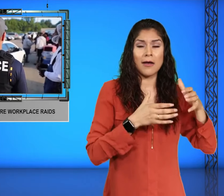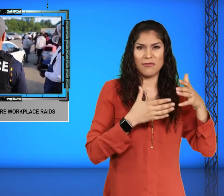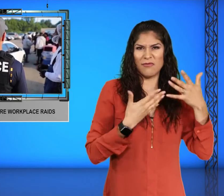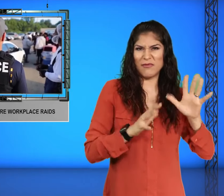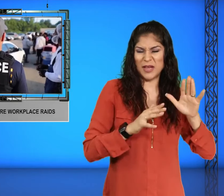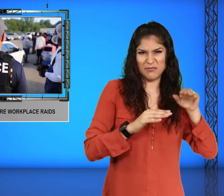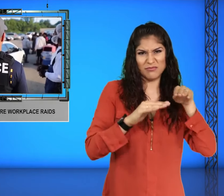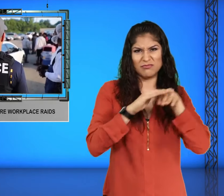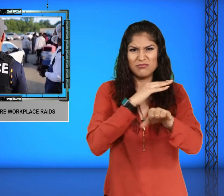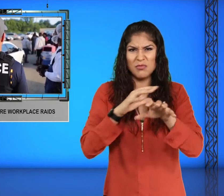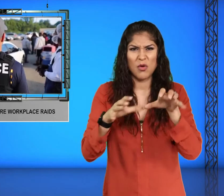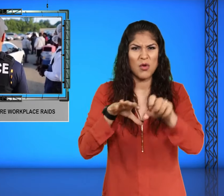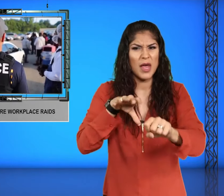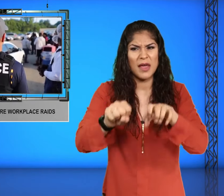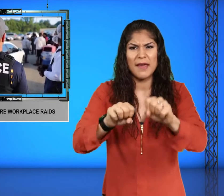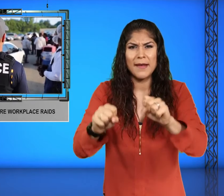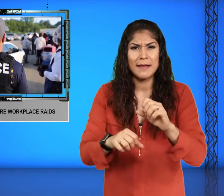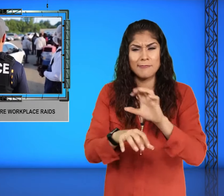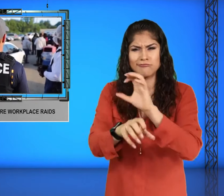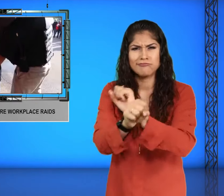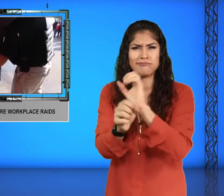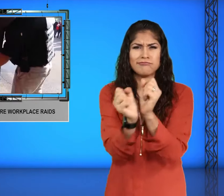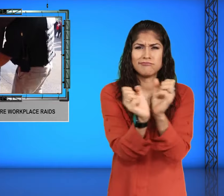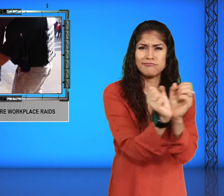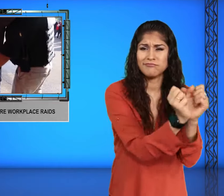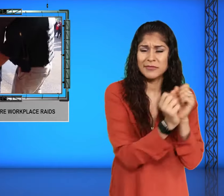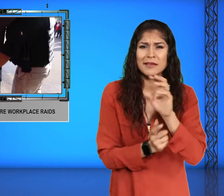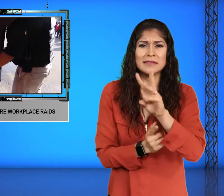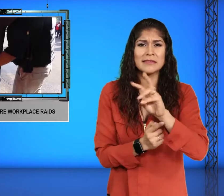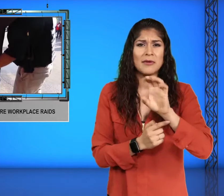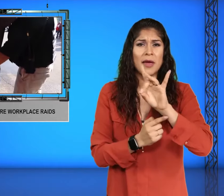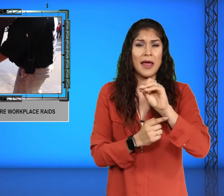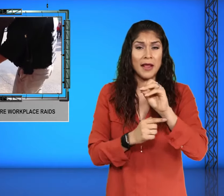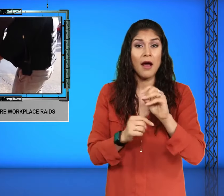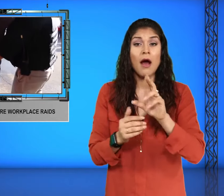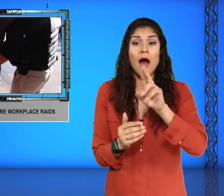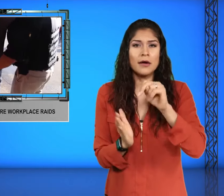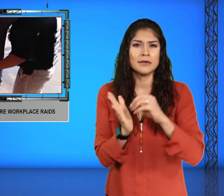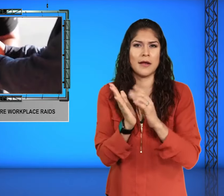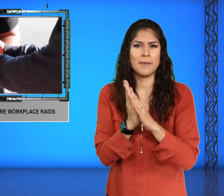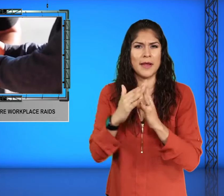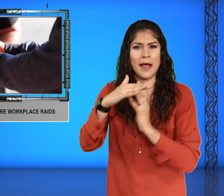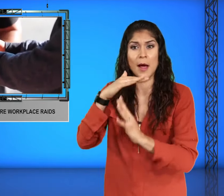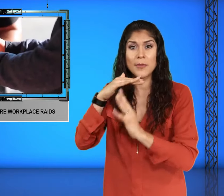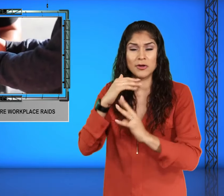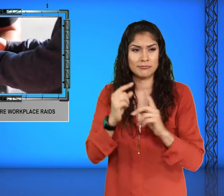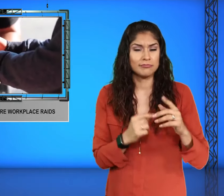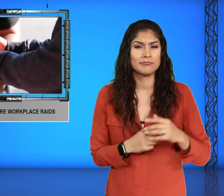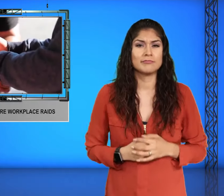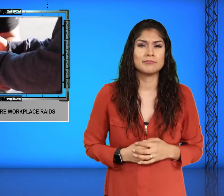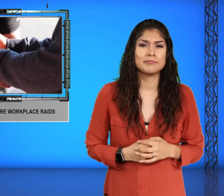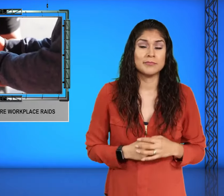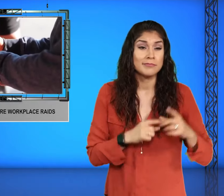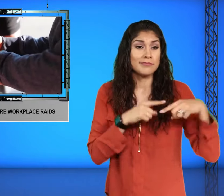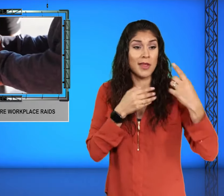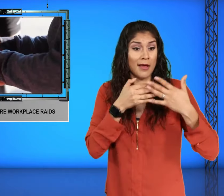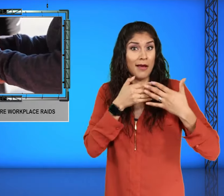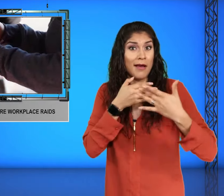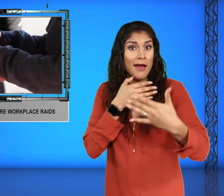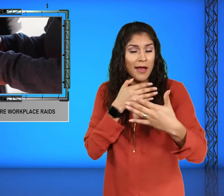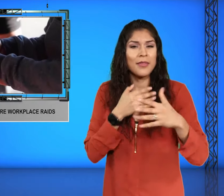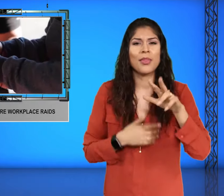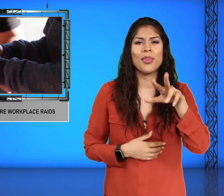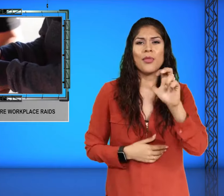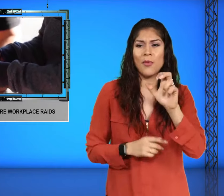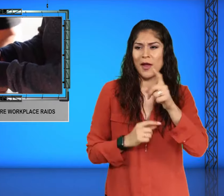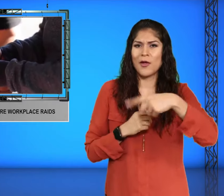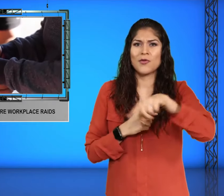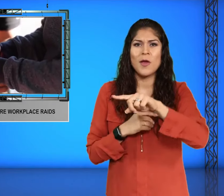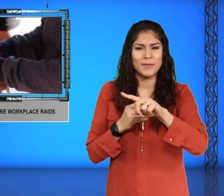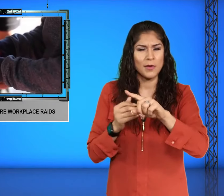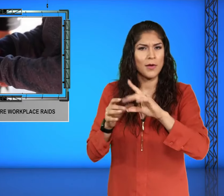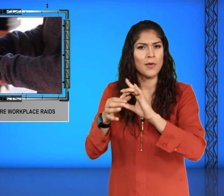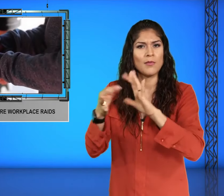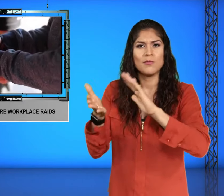His prior conviction of child abuse expired in 2011.